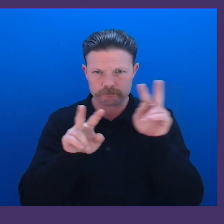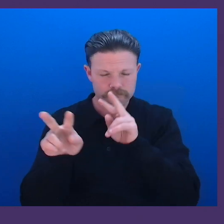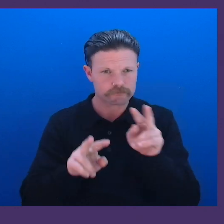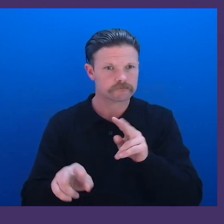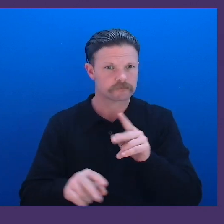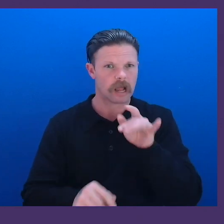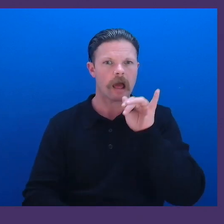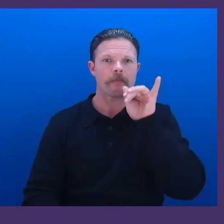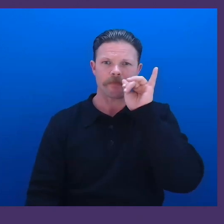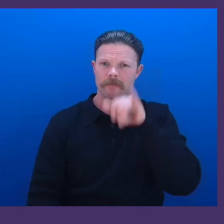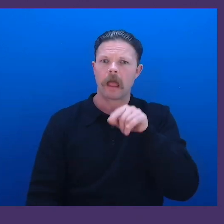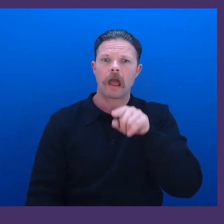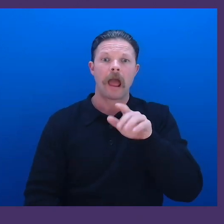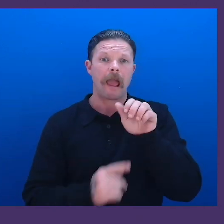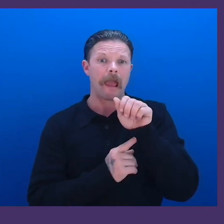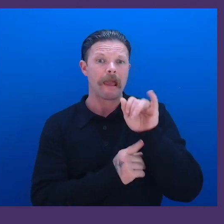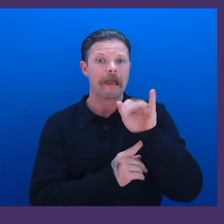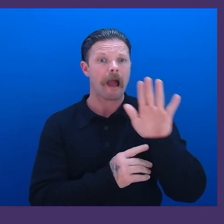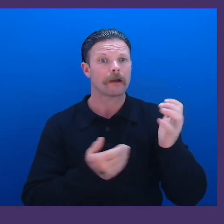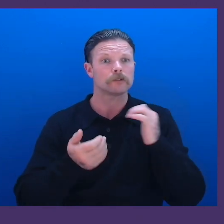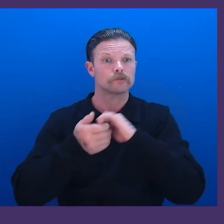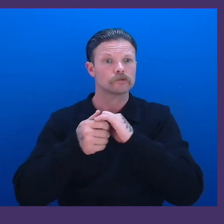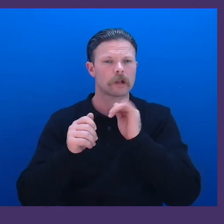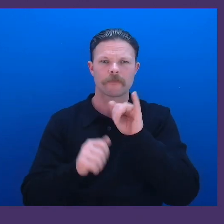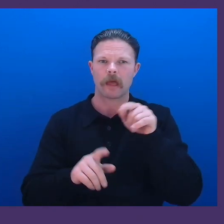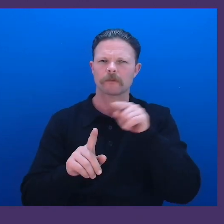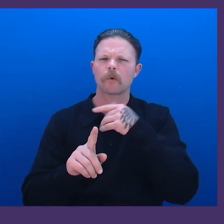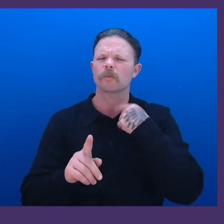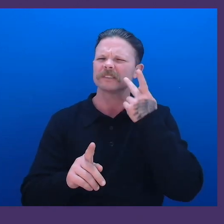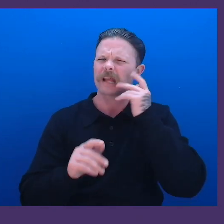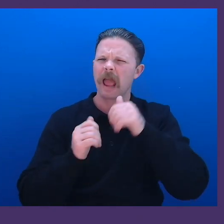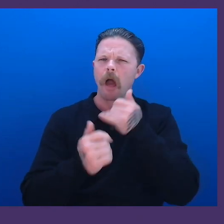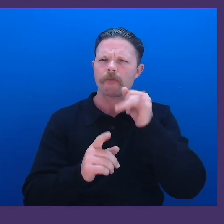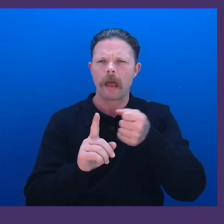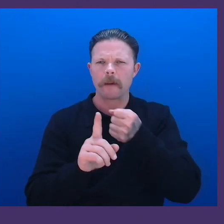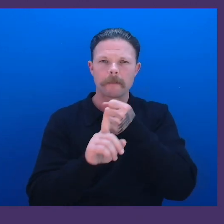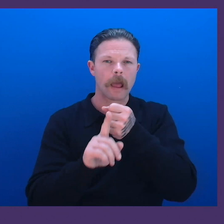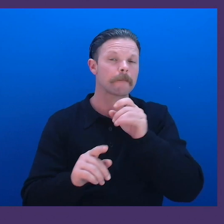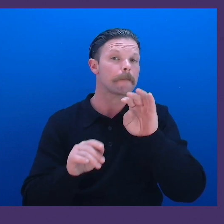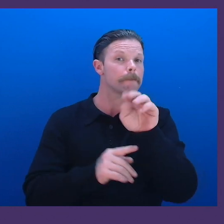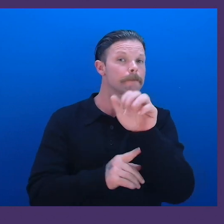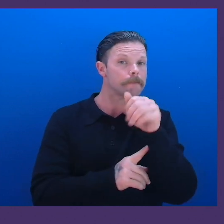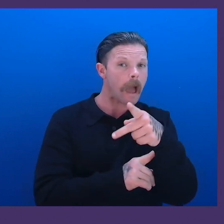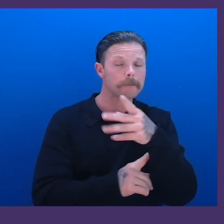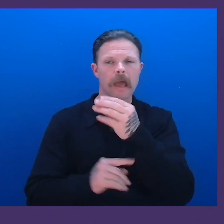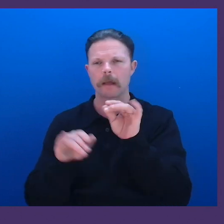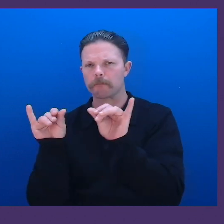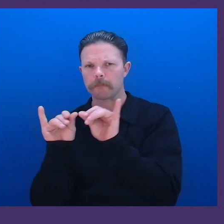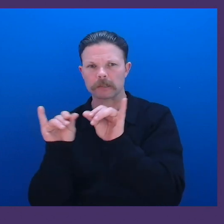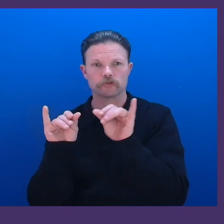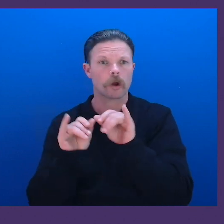So, let's talk about map and measure. So, map and measure is about testing, testing, and testing.